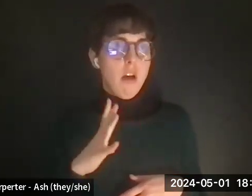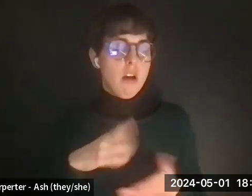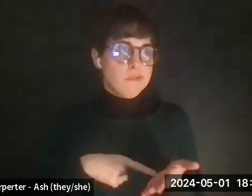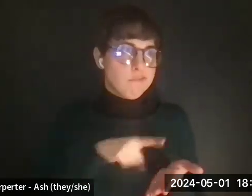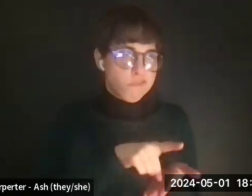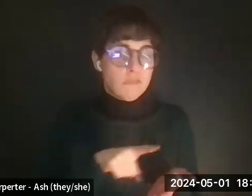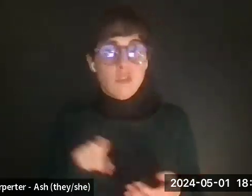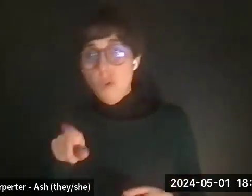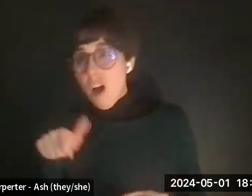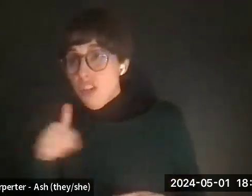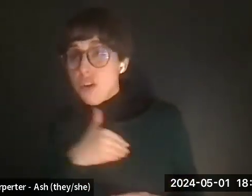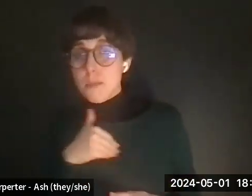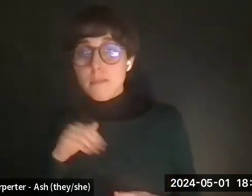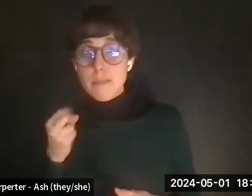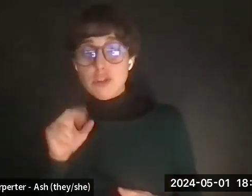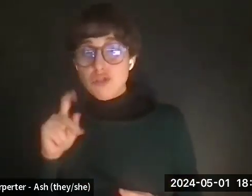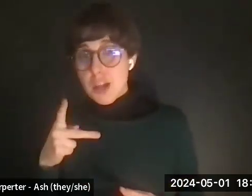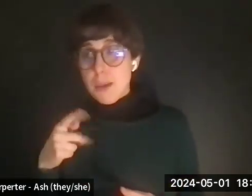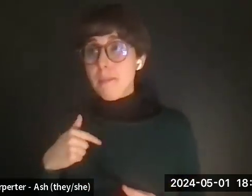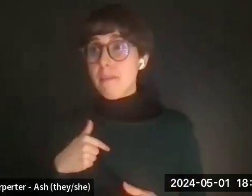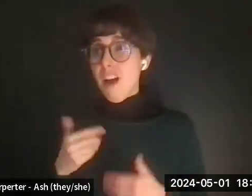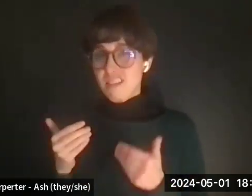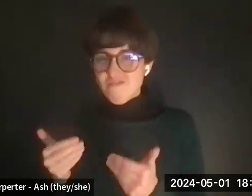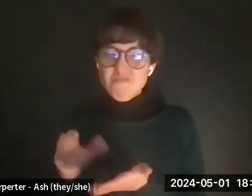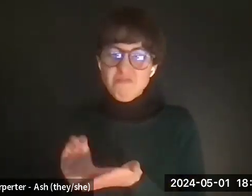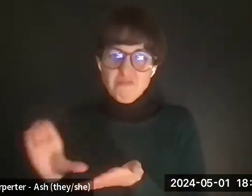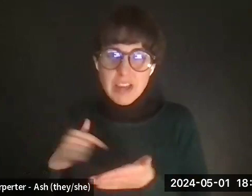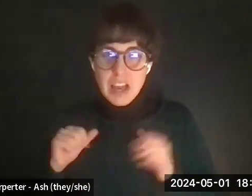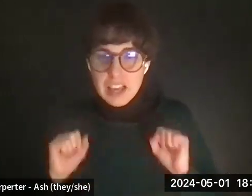of me on my board, you know, $60 for an LLC $49